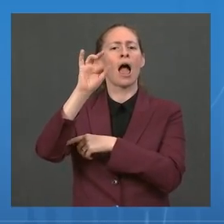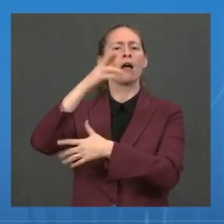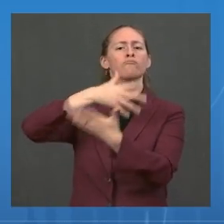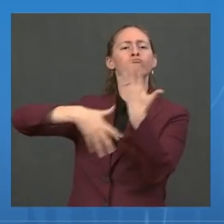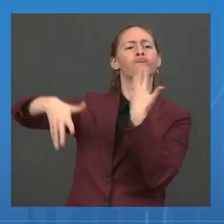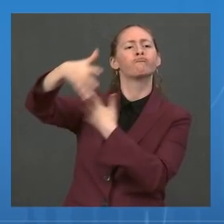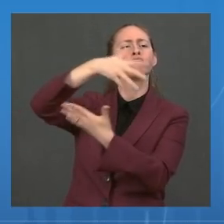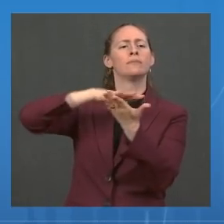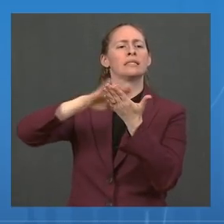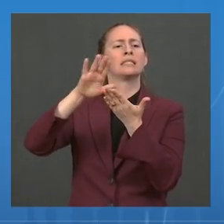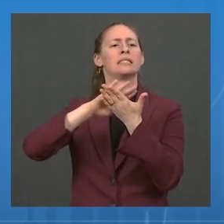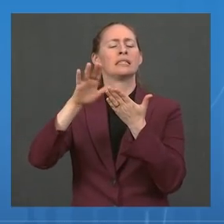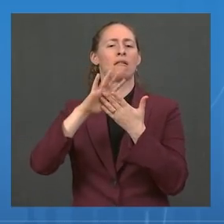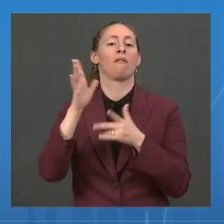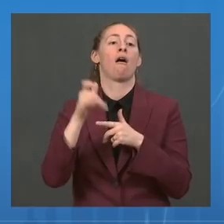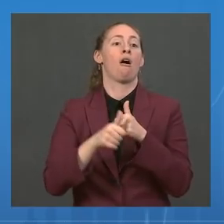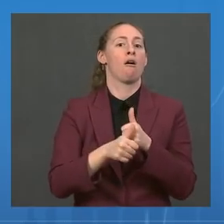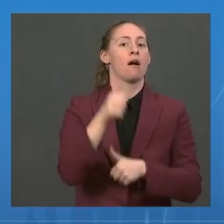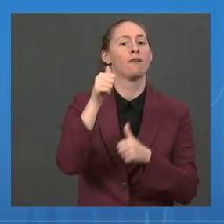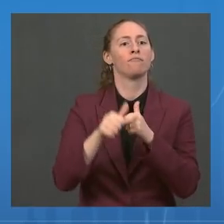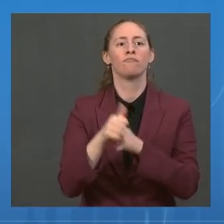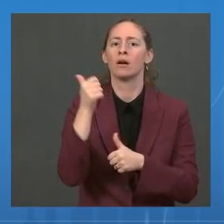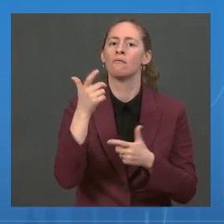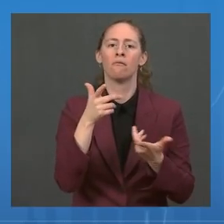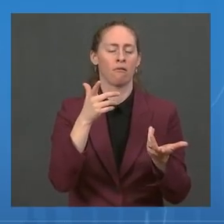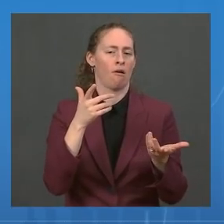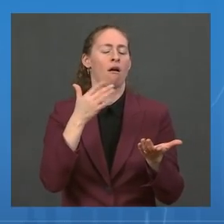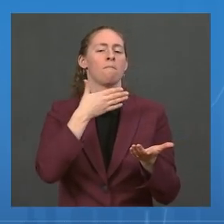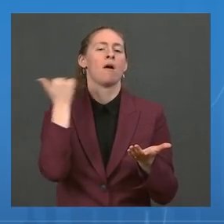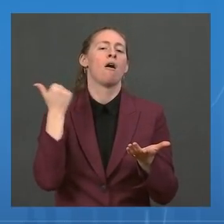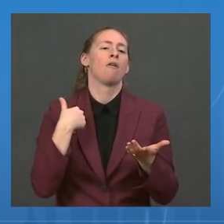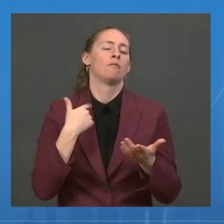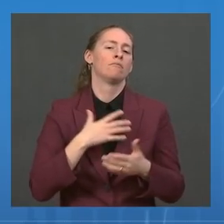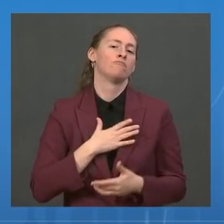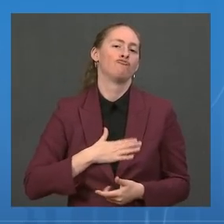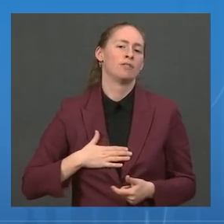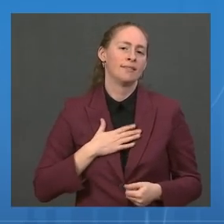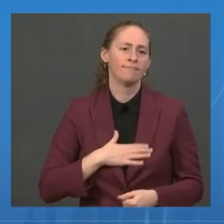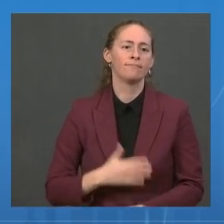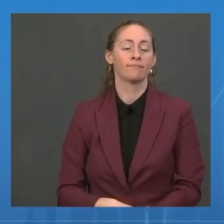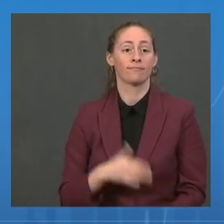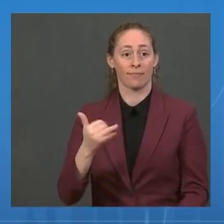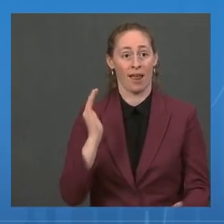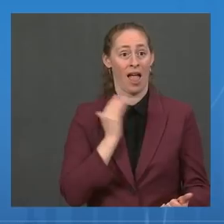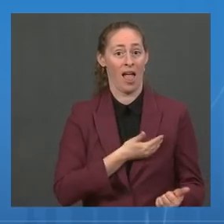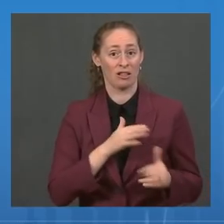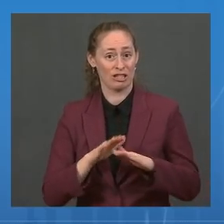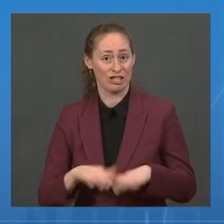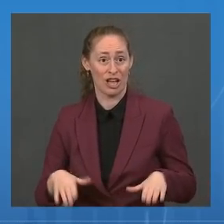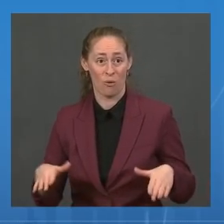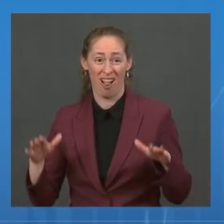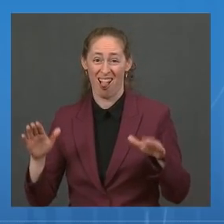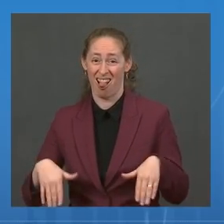and all children in this school. But knowing that our kids are unvaccinated, their safety is still always on our mind. And more broadly,